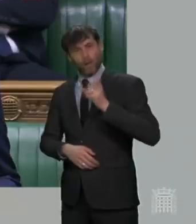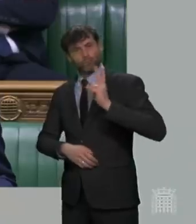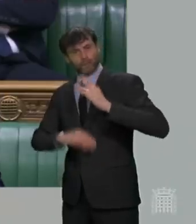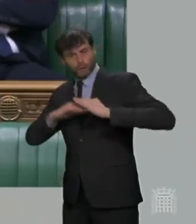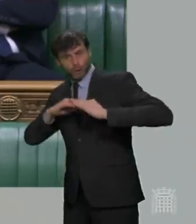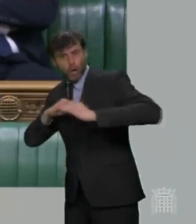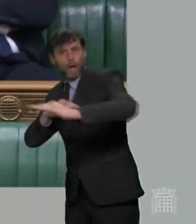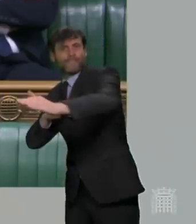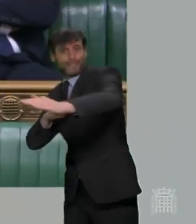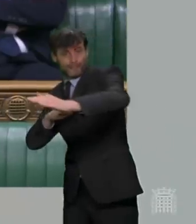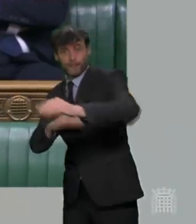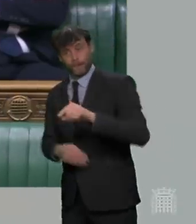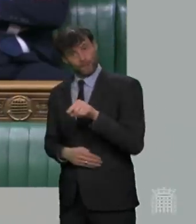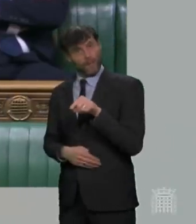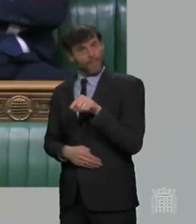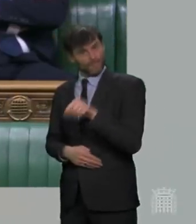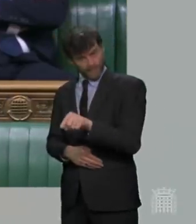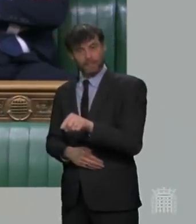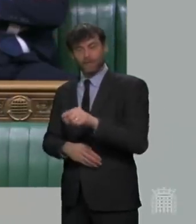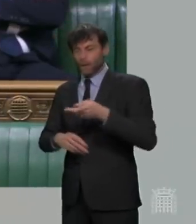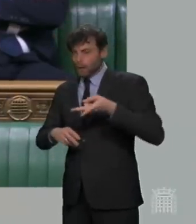agree that this shows that it is Conservative Governments who invest in infrastructure